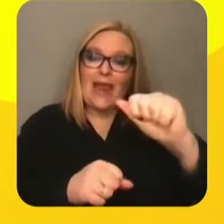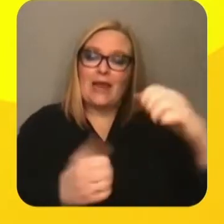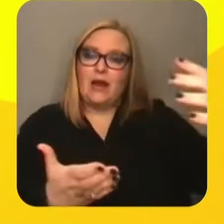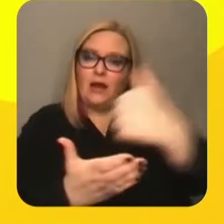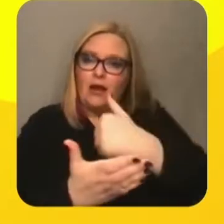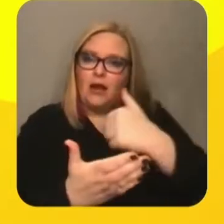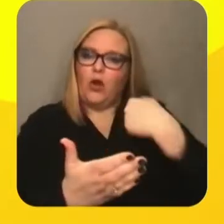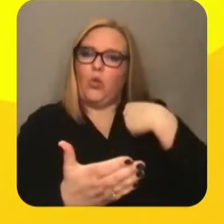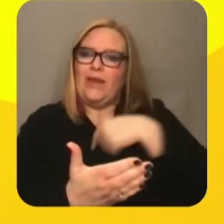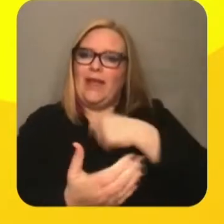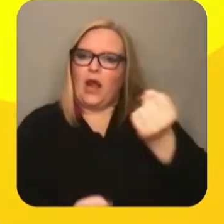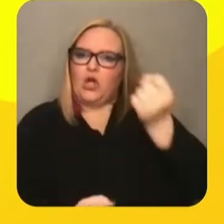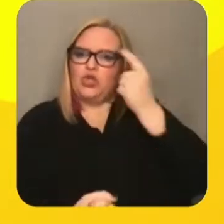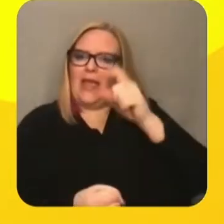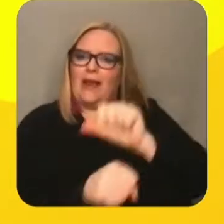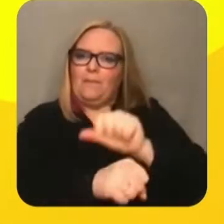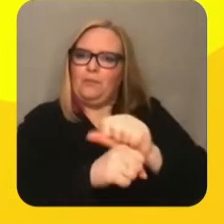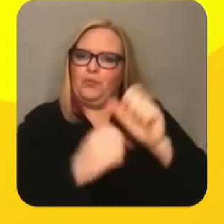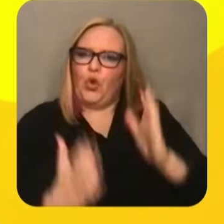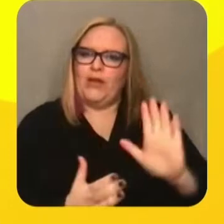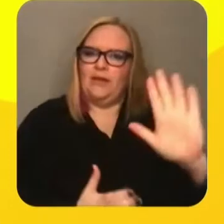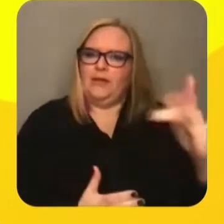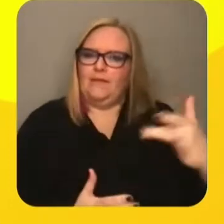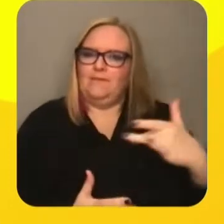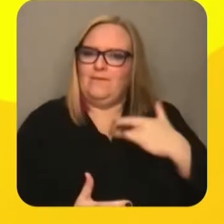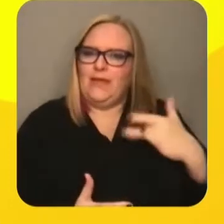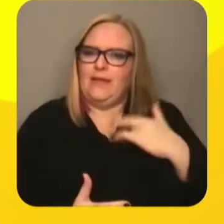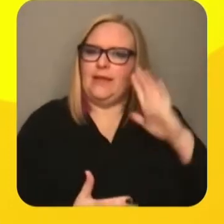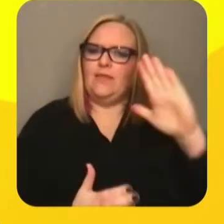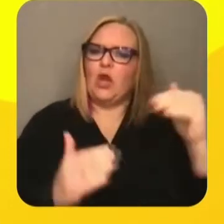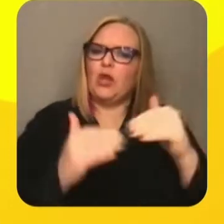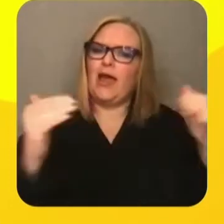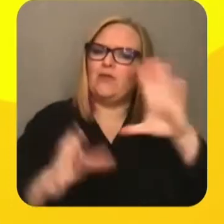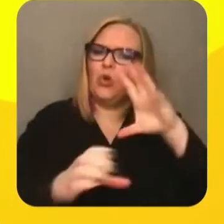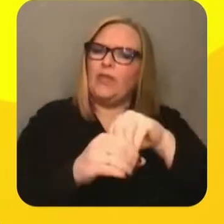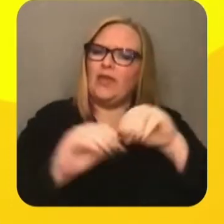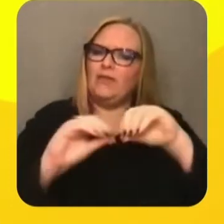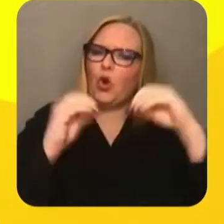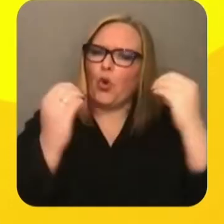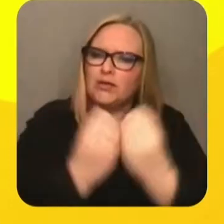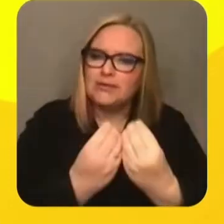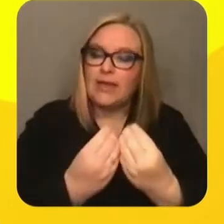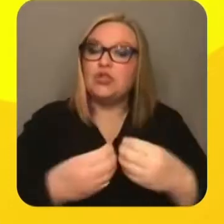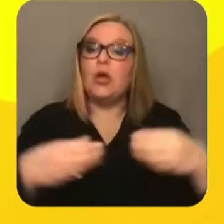the employees agnostic to what level they are within the organization. From a marketplace perspective,